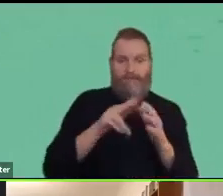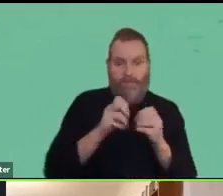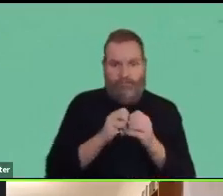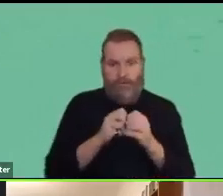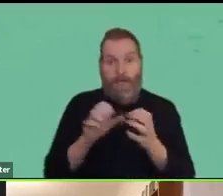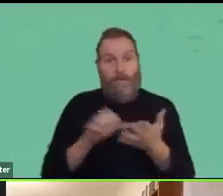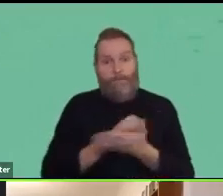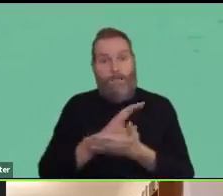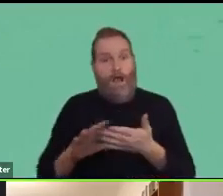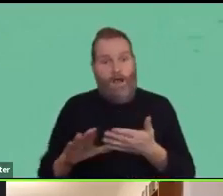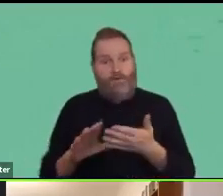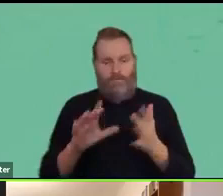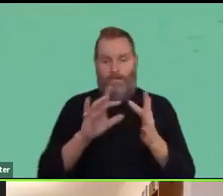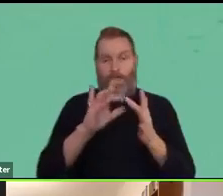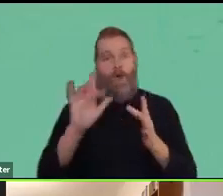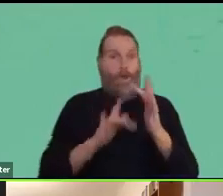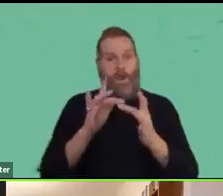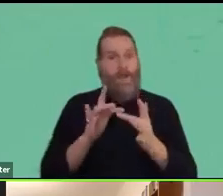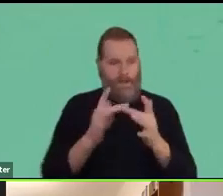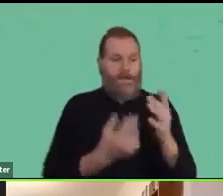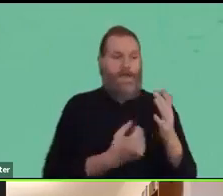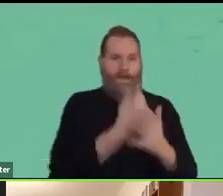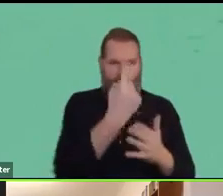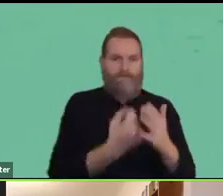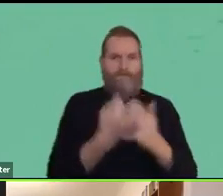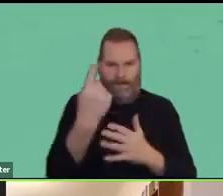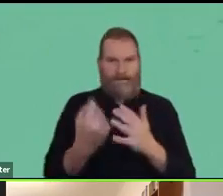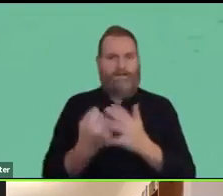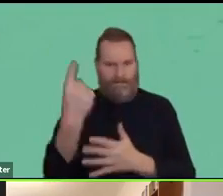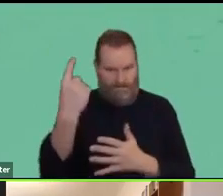where we're going to try and highlight different elements of the unfairness of what they've done